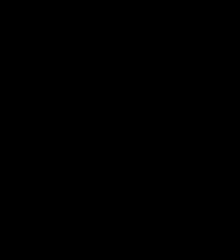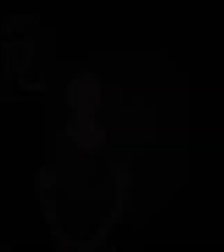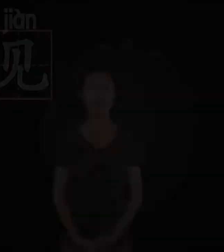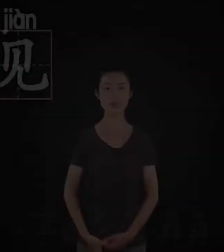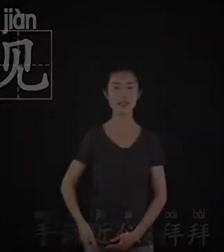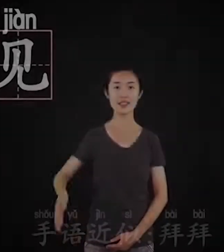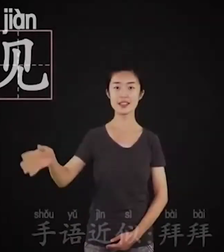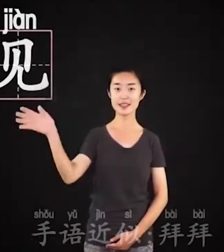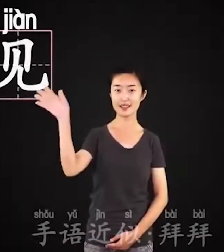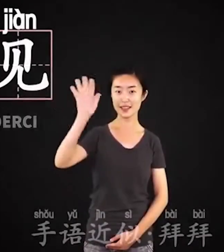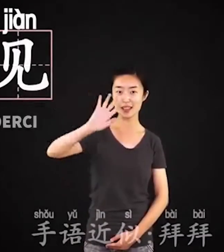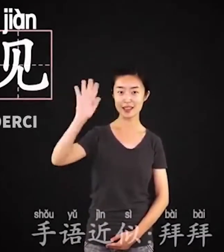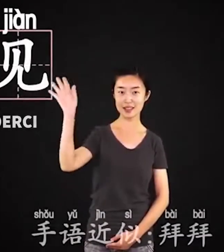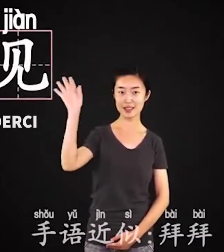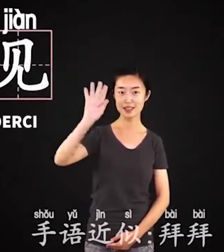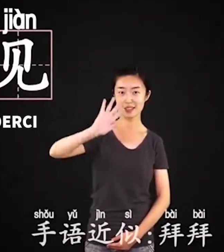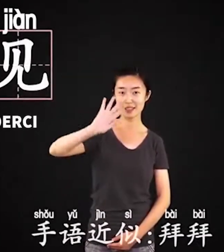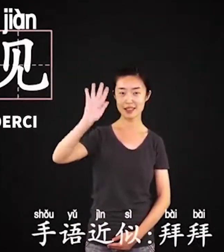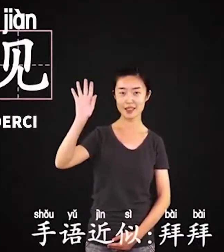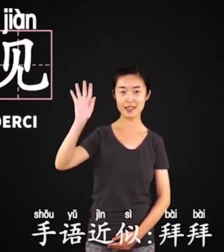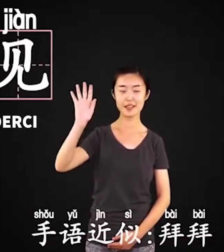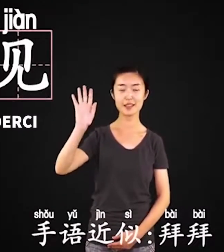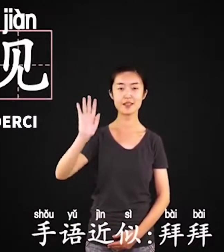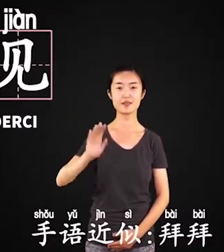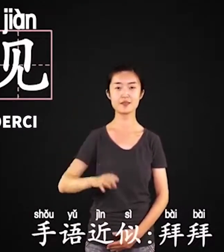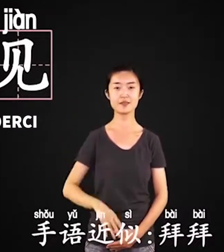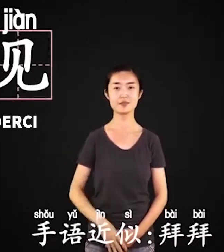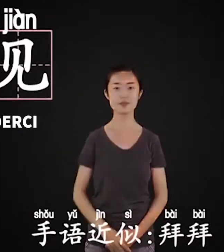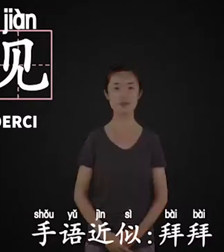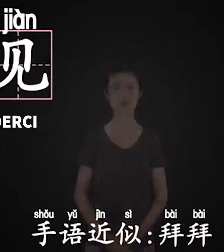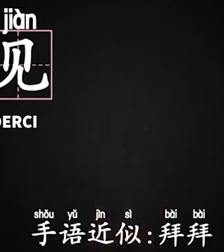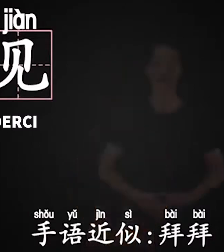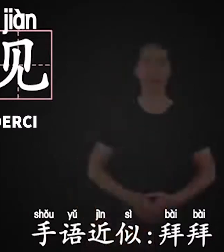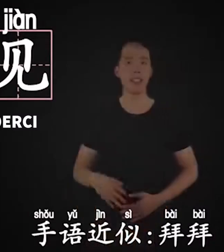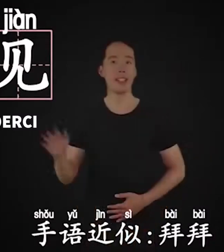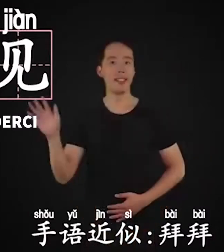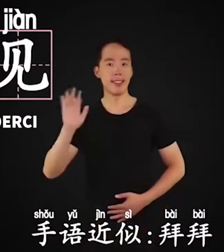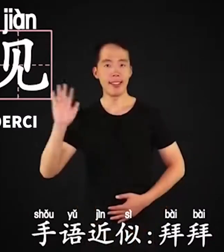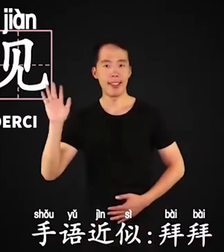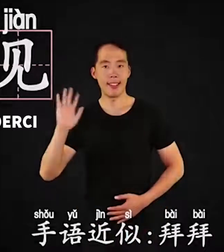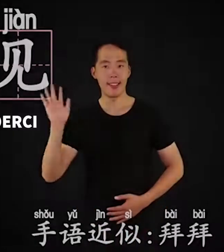“zài jiàn”- “Goodbye”